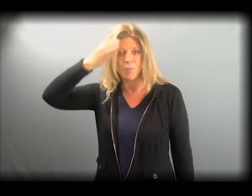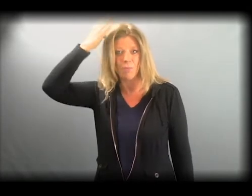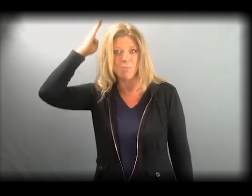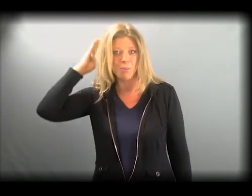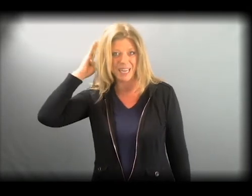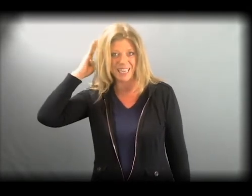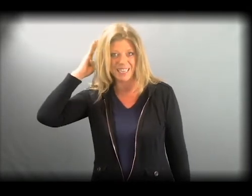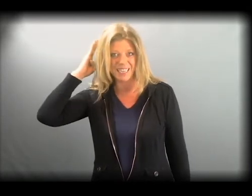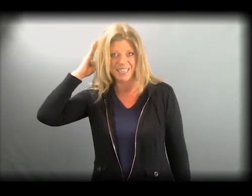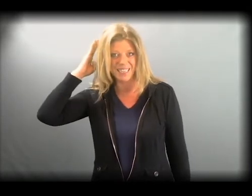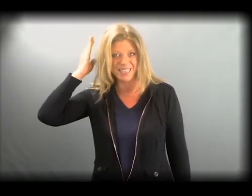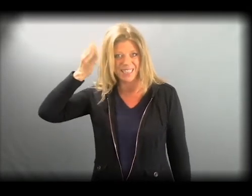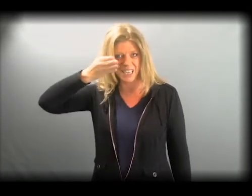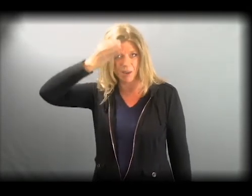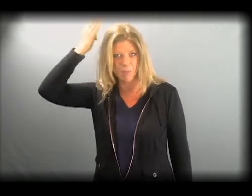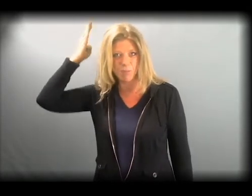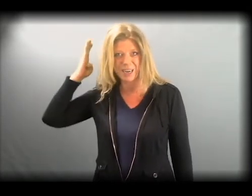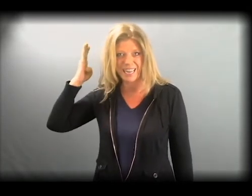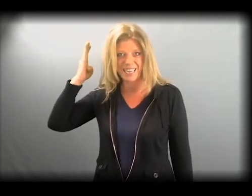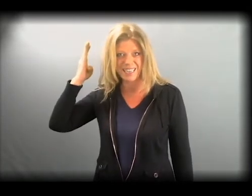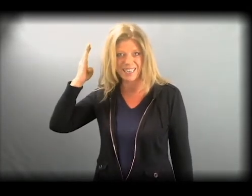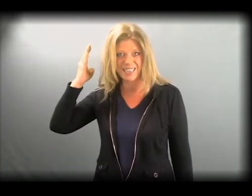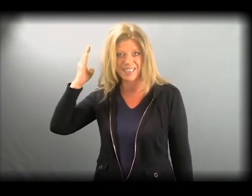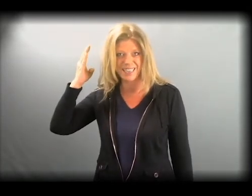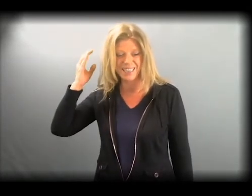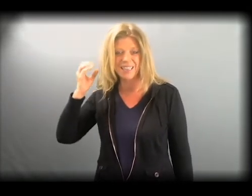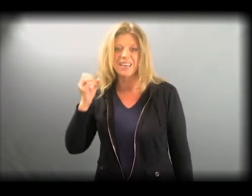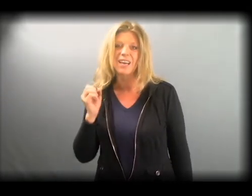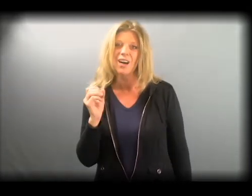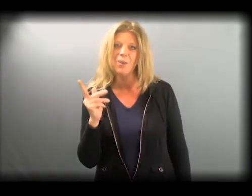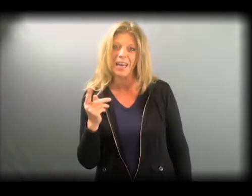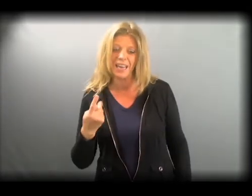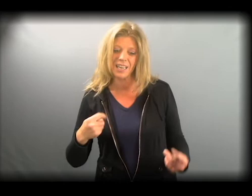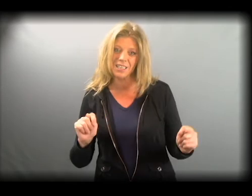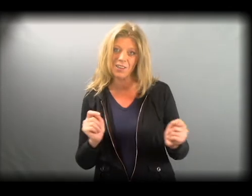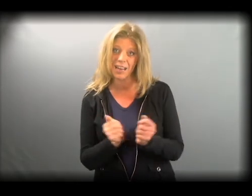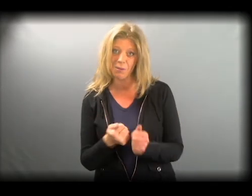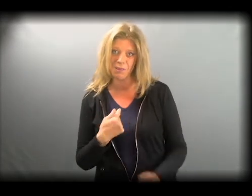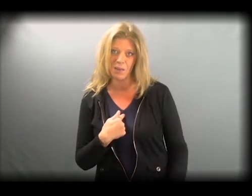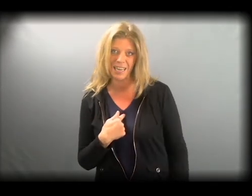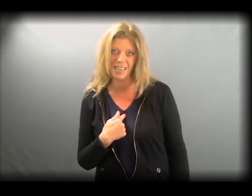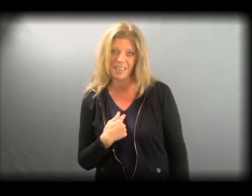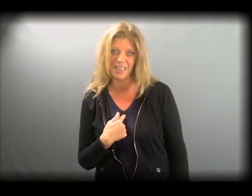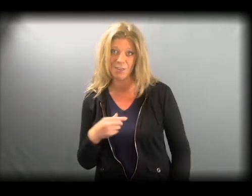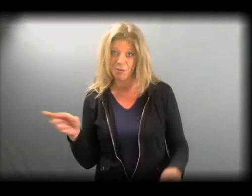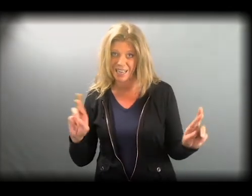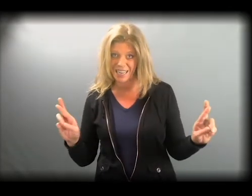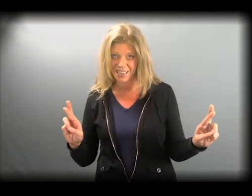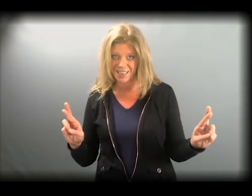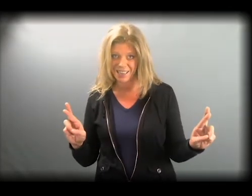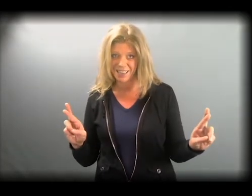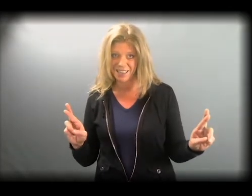BRAIN OK, try with me. Ready?